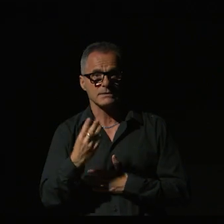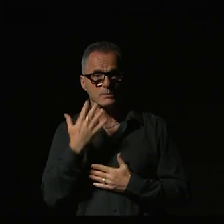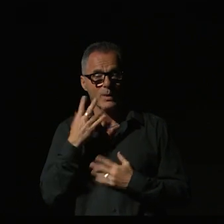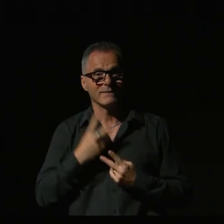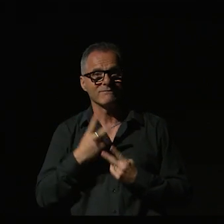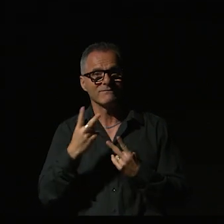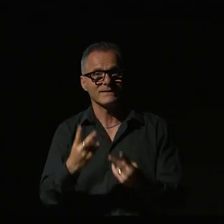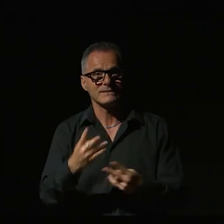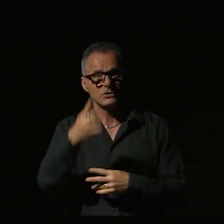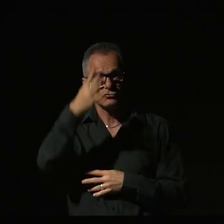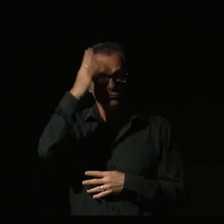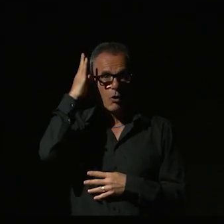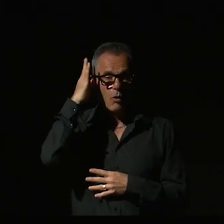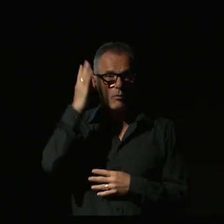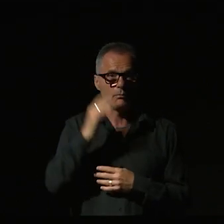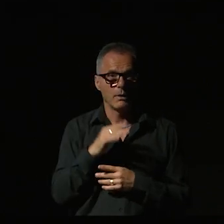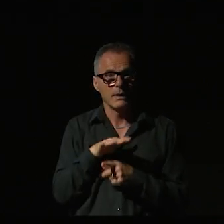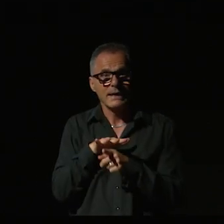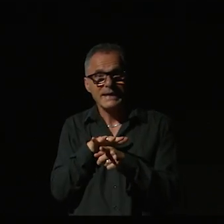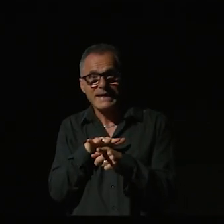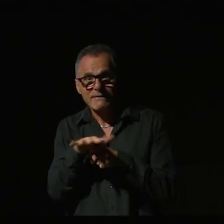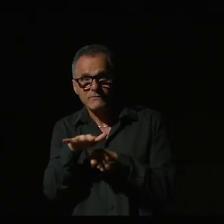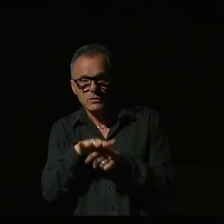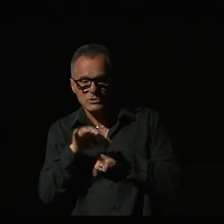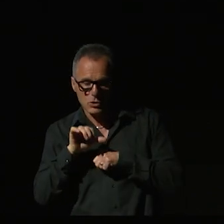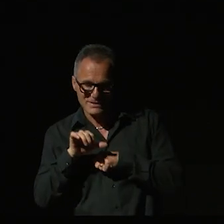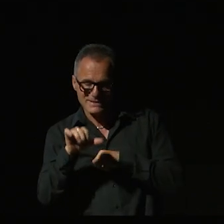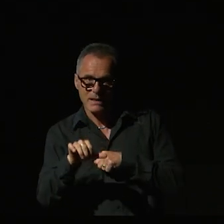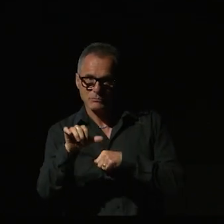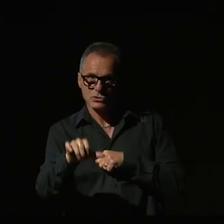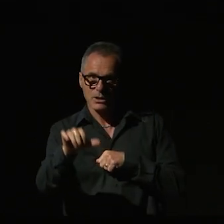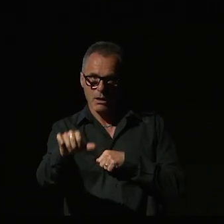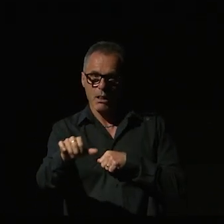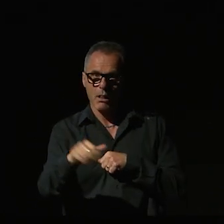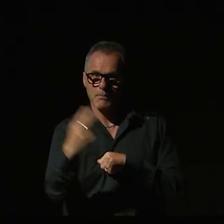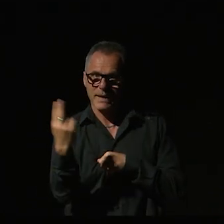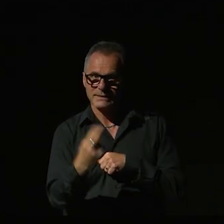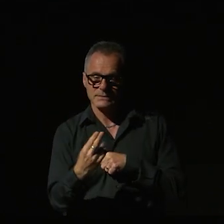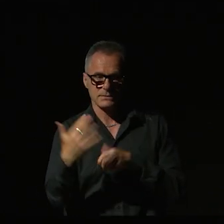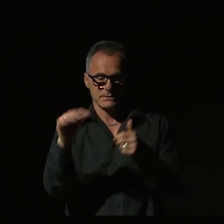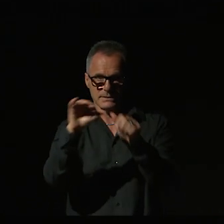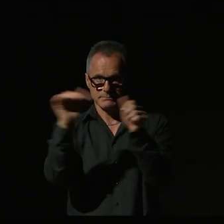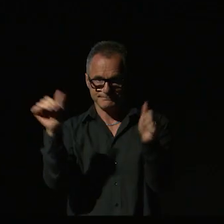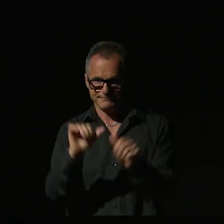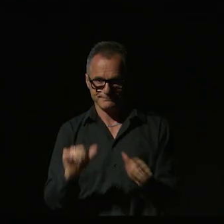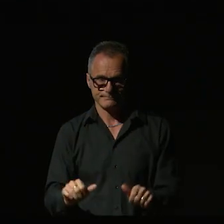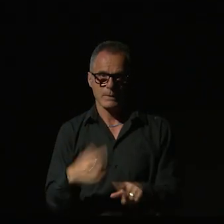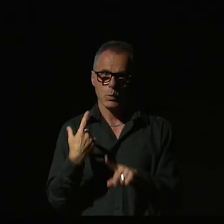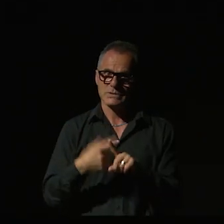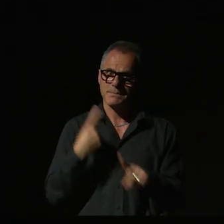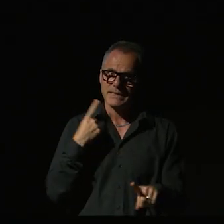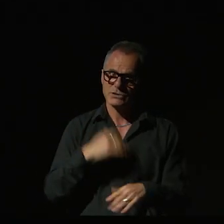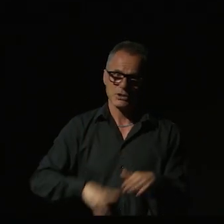and its influence on subsequent painters and sculptors, for that matter, was immediate and profound.